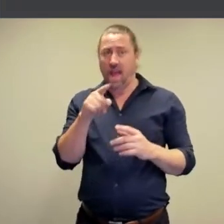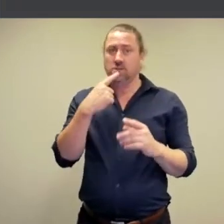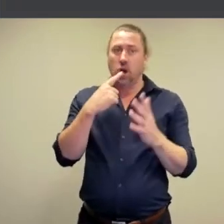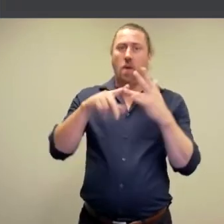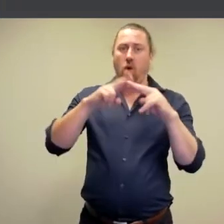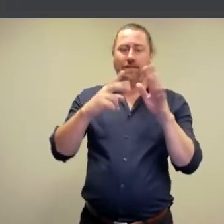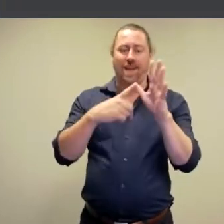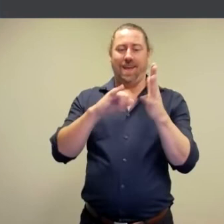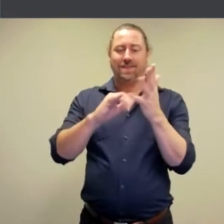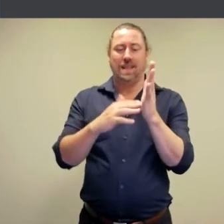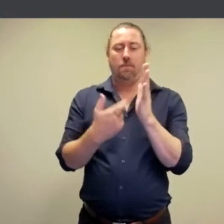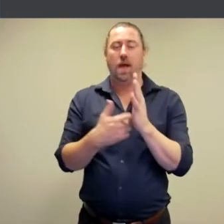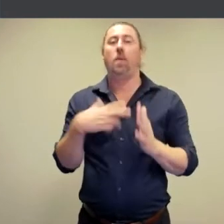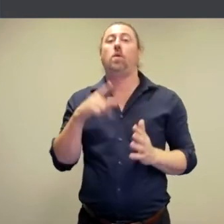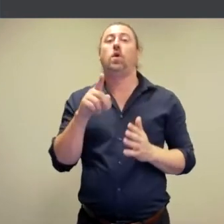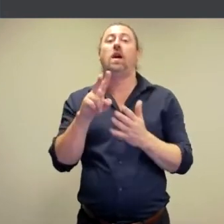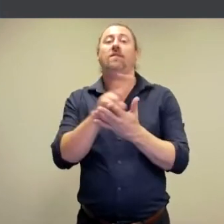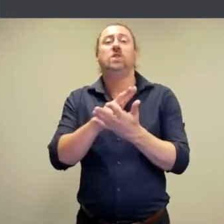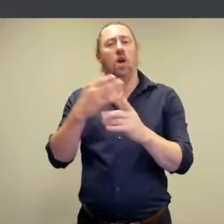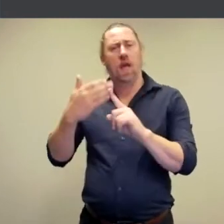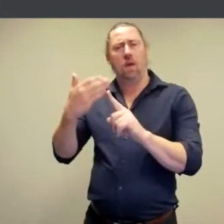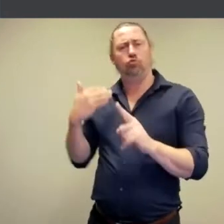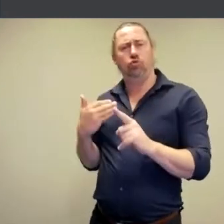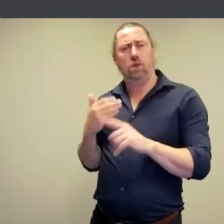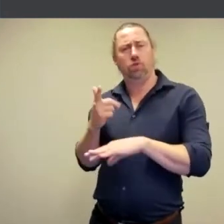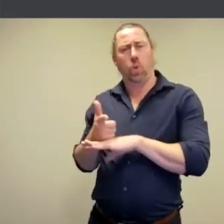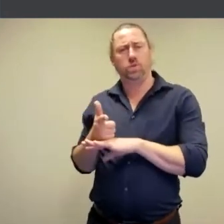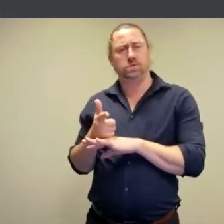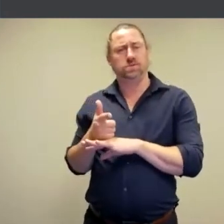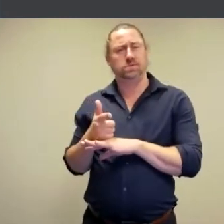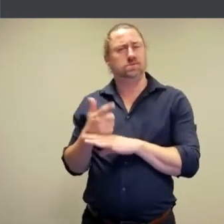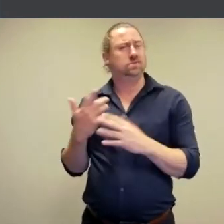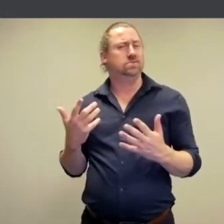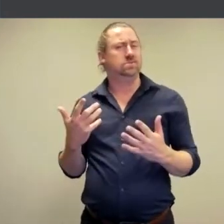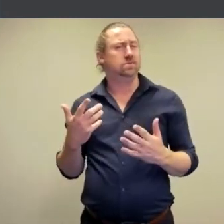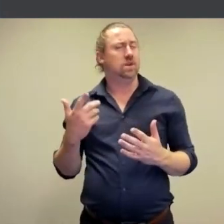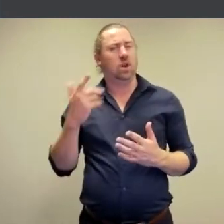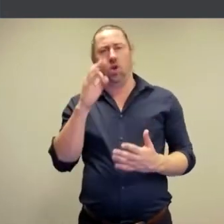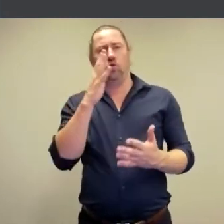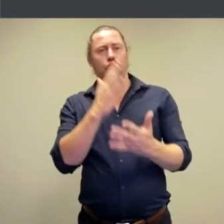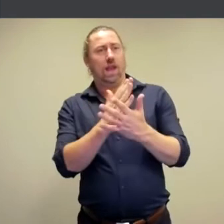these videos are pre-recorded.